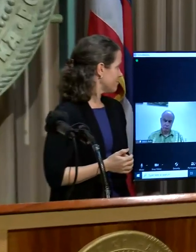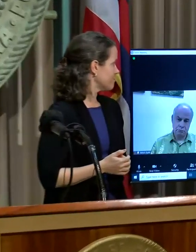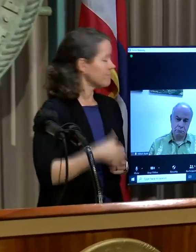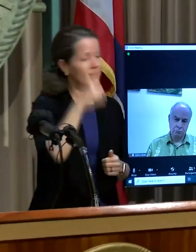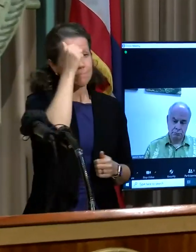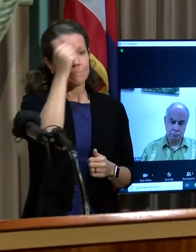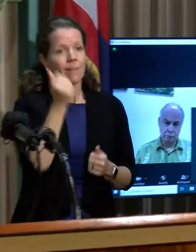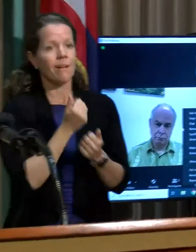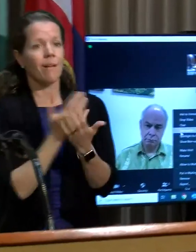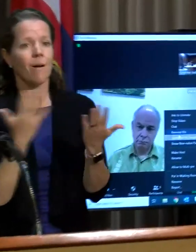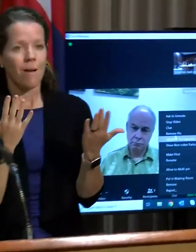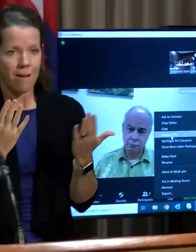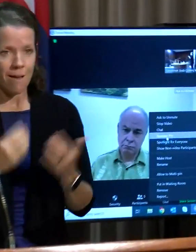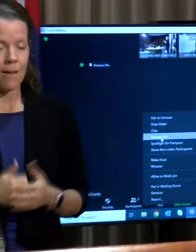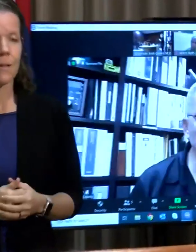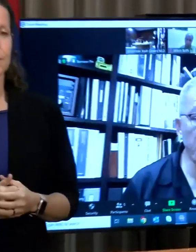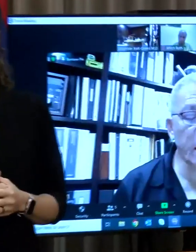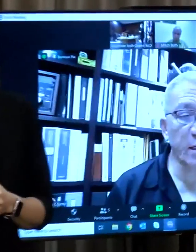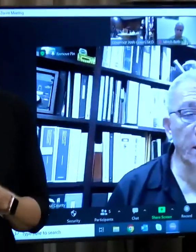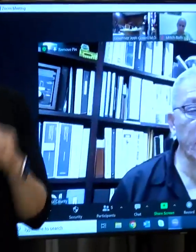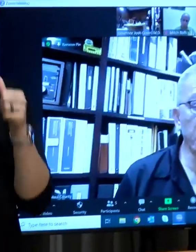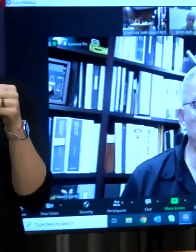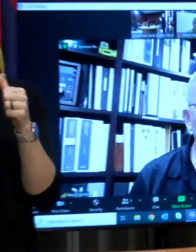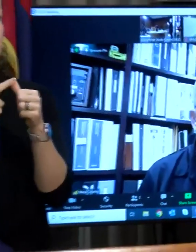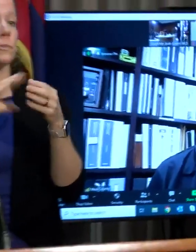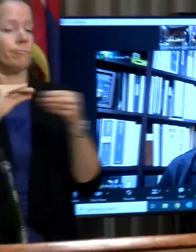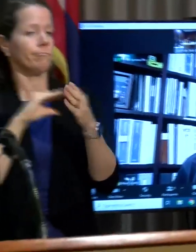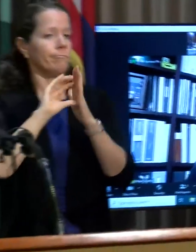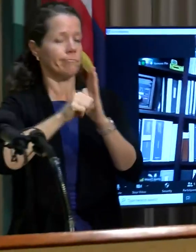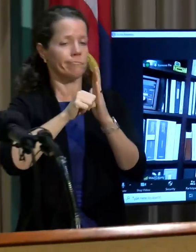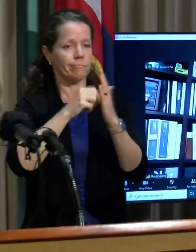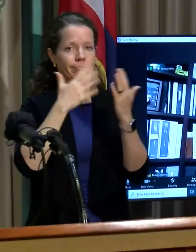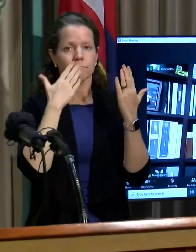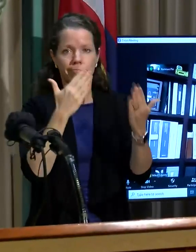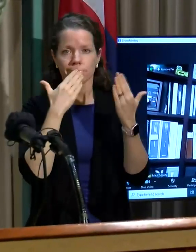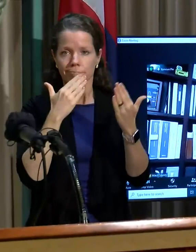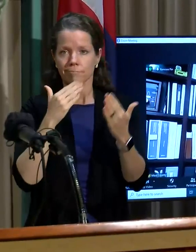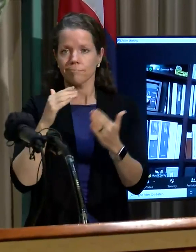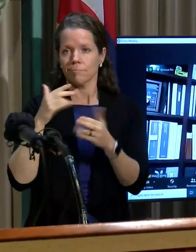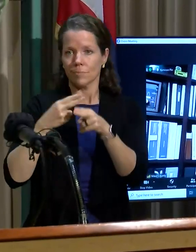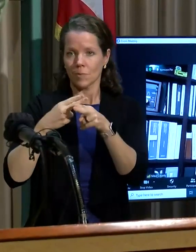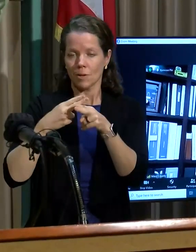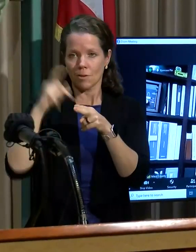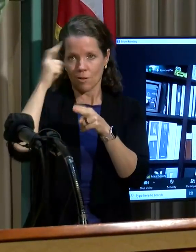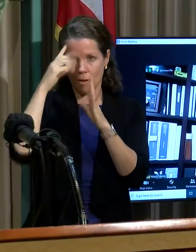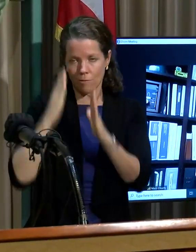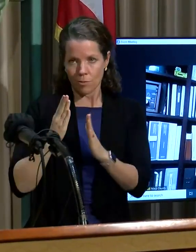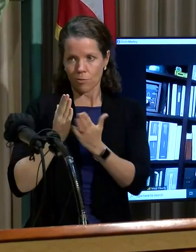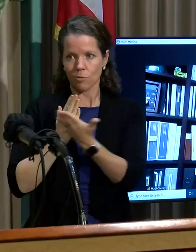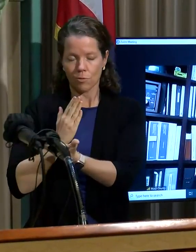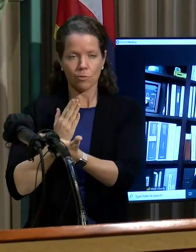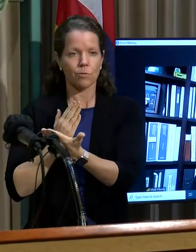THANK YOU. >> THANK YOU. >> MAHALO, THANK YOU. >> MAHALO, MAJOR THANK YOU. >> MAHALO, MAJOR GENERAL THANK YOU. >> MAHALO, MAJOR GENERAL HARA. MAHALO, MAJOR GENERAL HARA. MAHALO, MAJOR GENERAL HARA. I'D MAHALO, MAJOR GENERAL HARA. I'D LIKE MAHALO, MAJOR GENERAL HARA. I'D LIKE TO MAHALO, MAJOR GENERAL HARA. I'D LIKE TO TURN MAHALO, MAJOR GENERAL HARA. I'D LIKE TO TURN YOUR MAHALO, MAJOR GENERAL HARA. I'D LIKE TO TURN YOUR ATTENTION I'D LIKE TO TURN YOUR ATTENTION I'D LIKE TO TURN YOUR ATTENTION TO